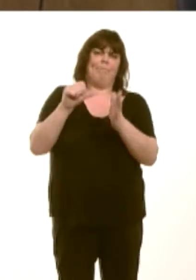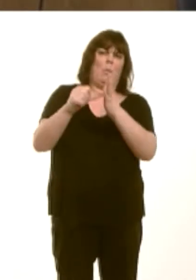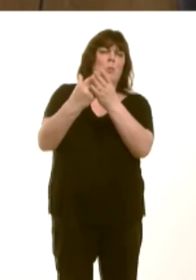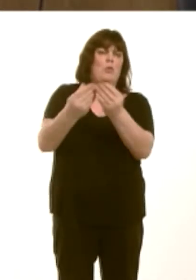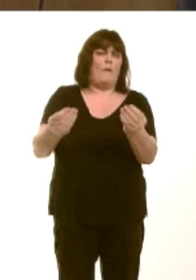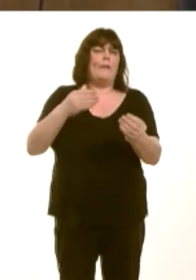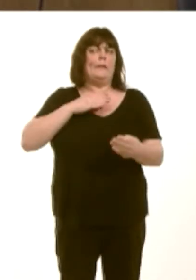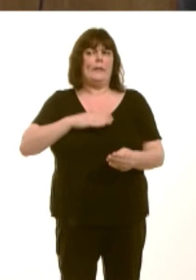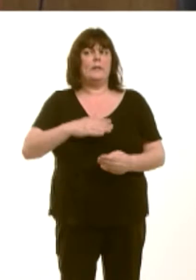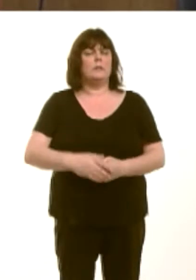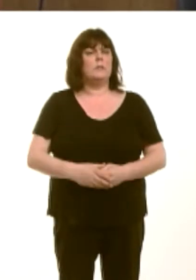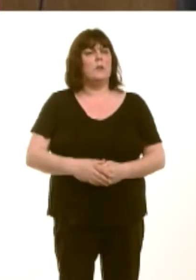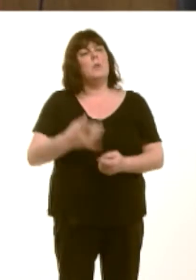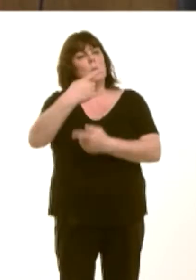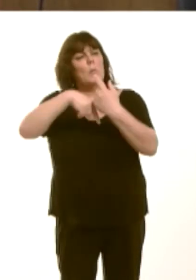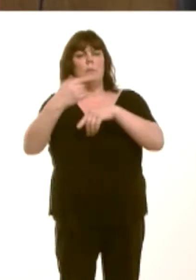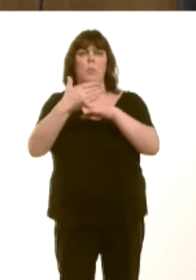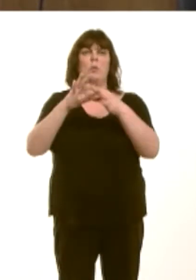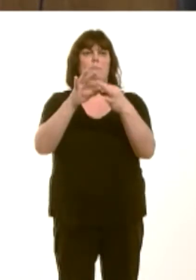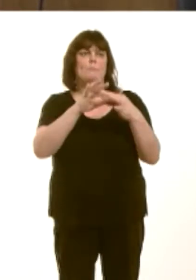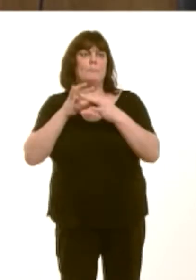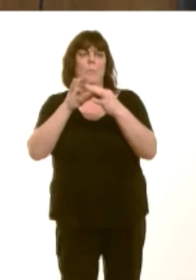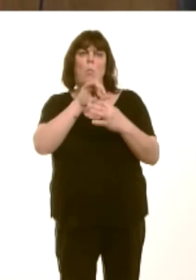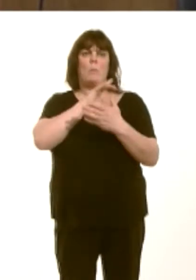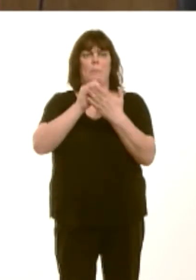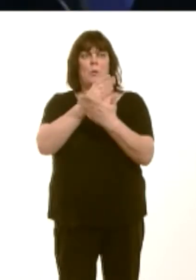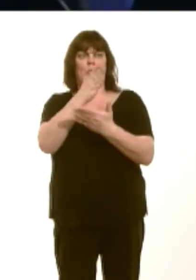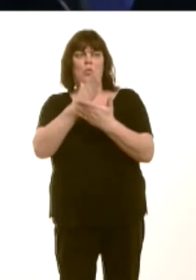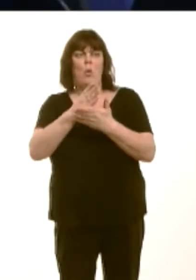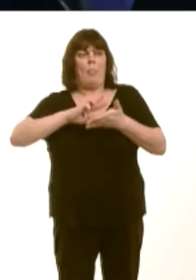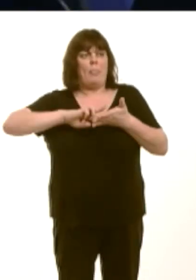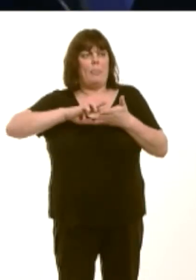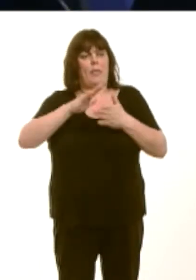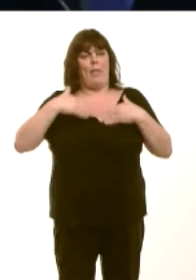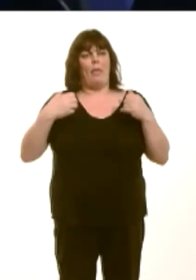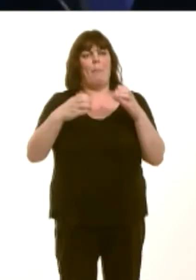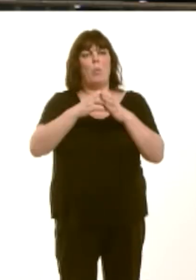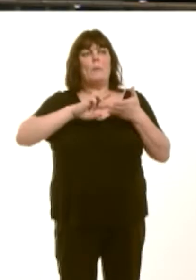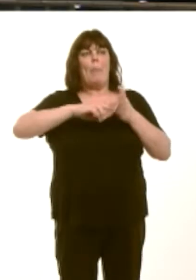everybody worked together to ensure that there are other plans that the health board can consider.